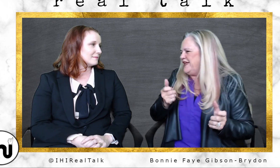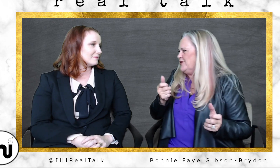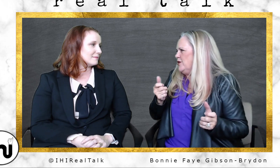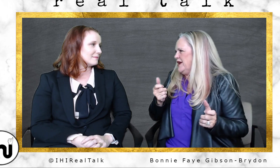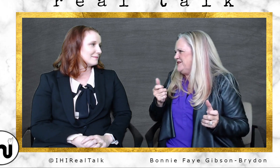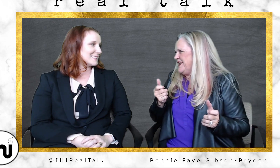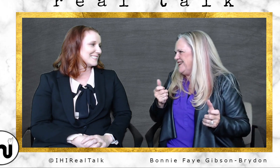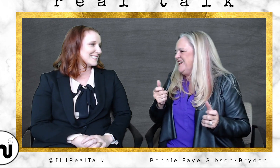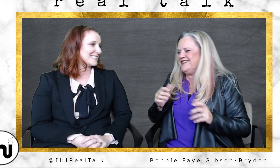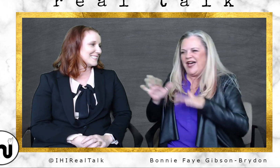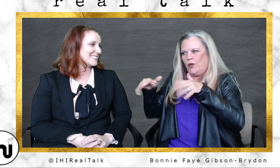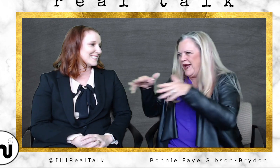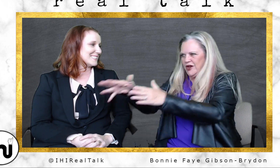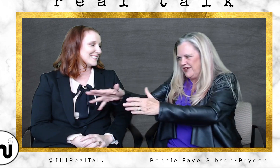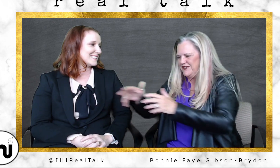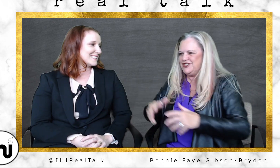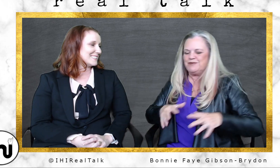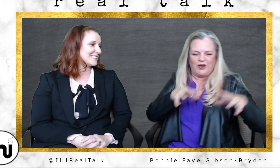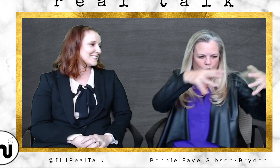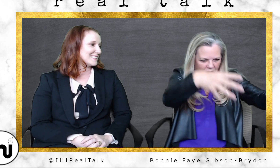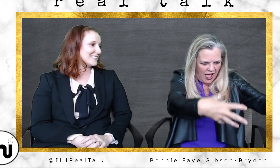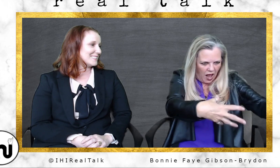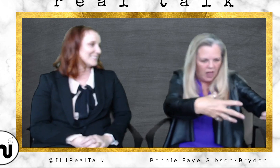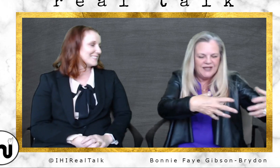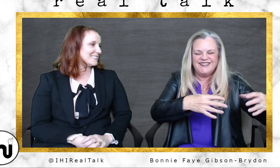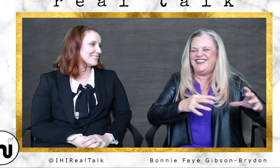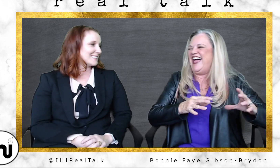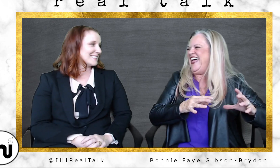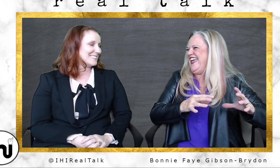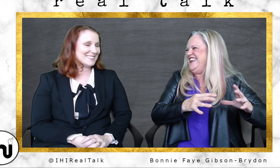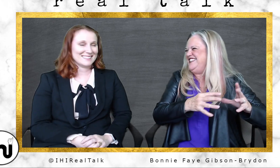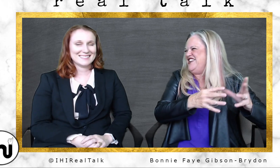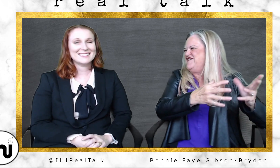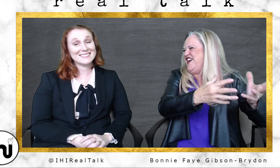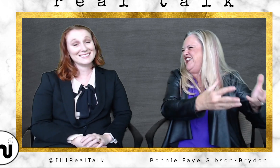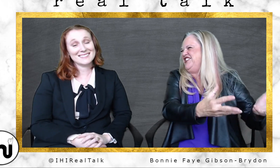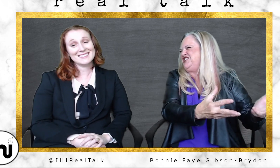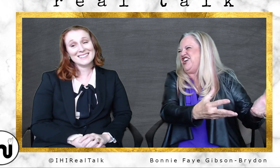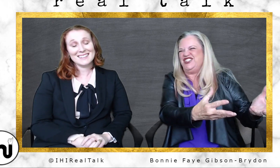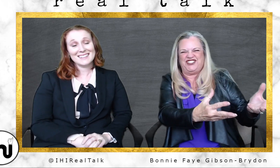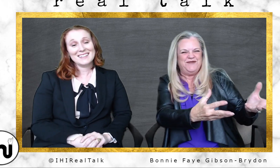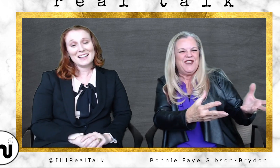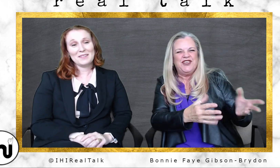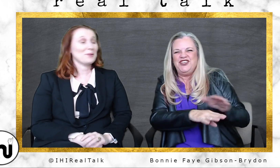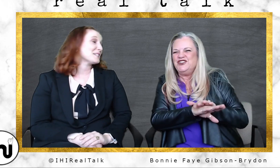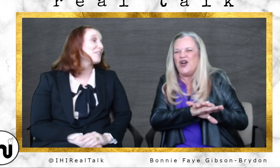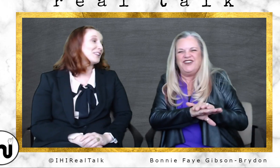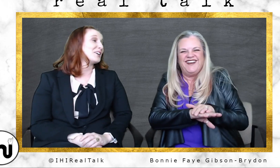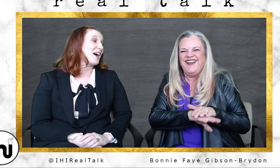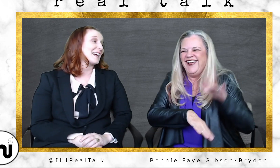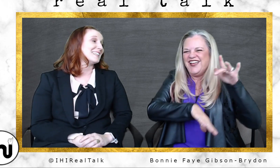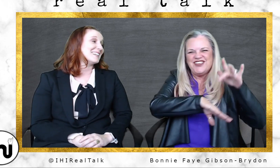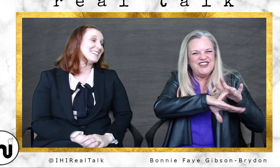don't know what I'm saying. Not a whale, that a fish is, but a well that is in front of the judge. Desirée: It's definitely your accent.